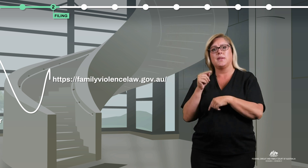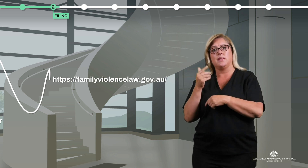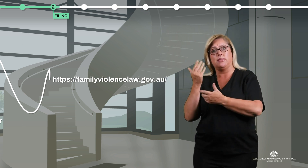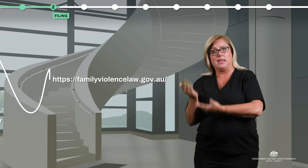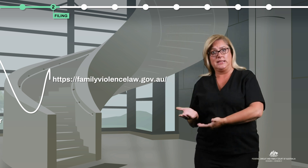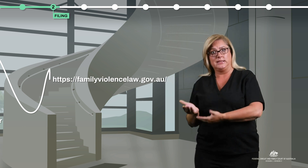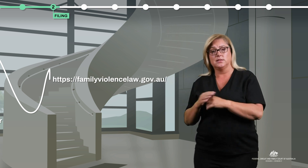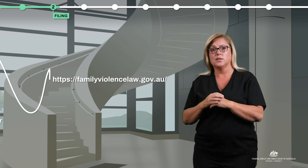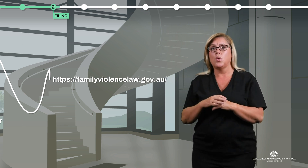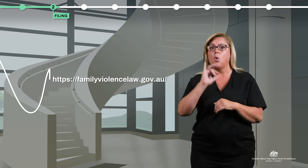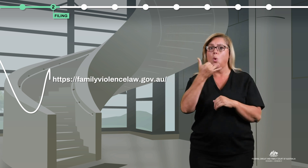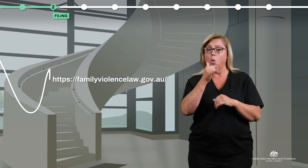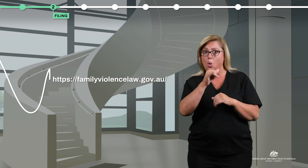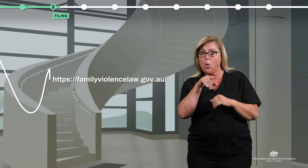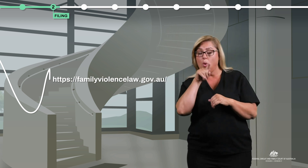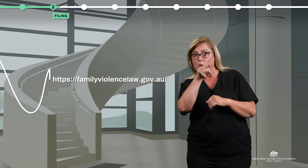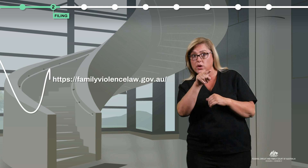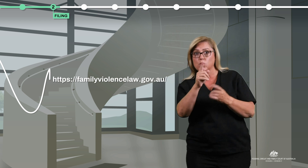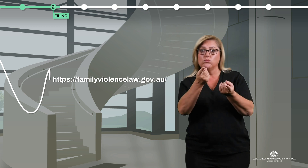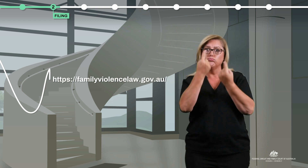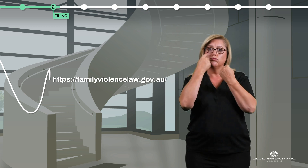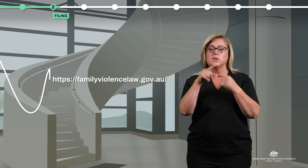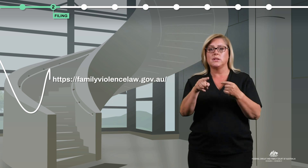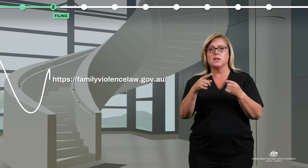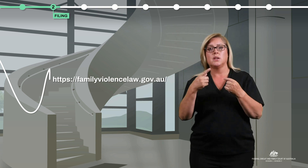or engage a solicitor experienced in Family Law.